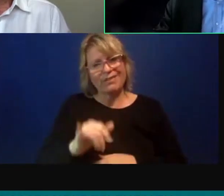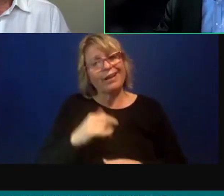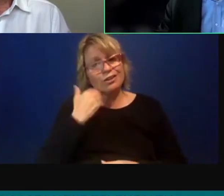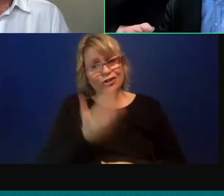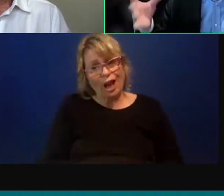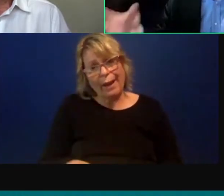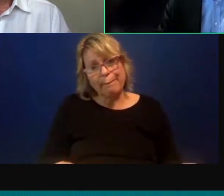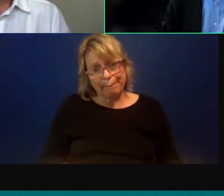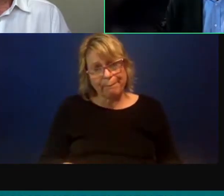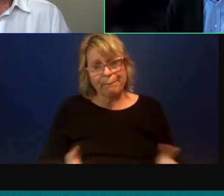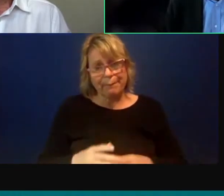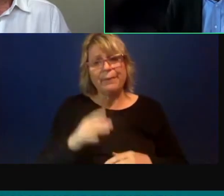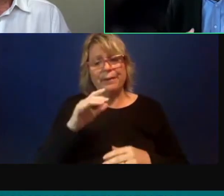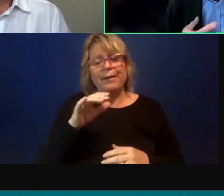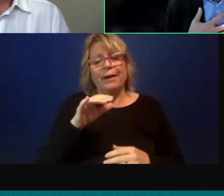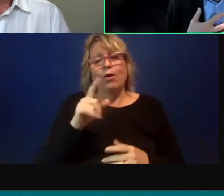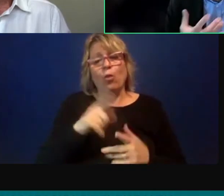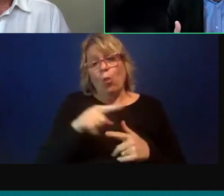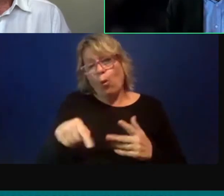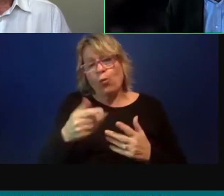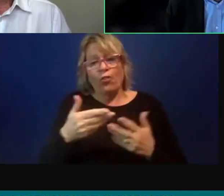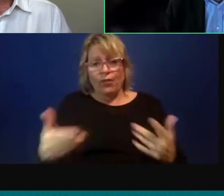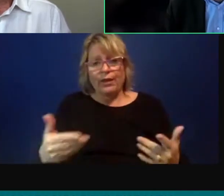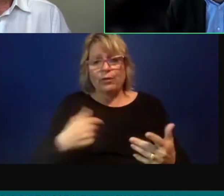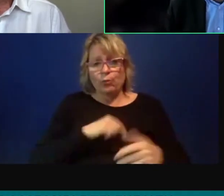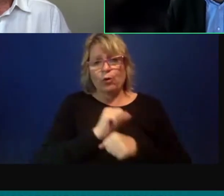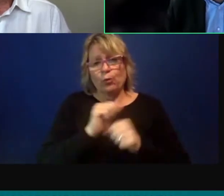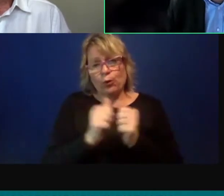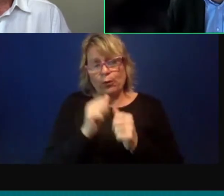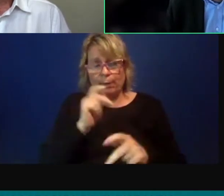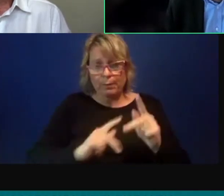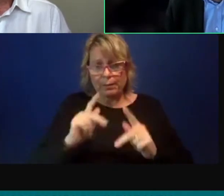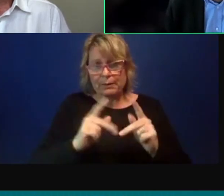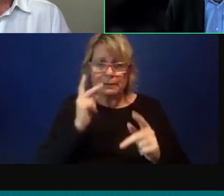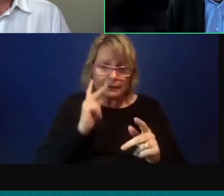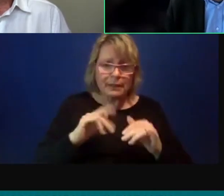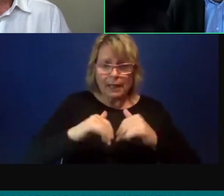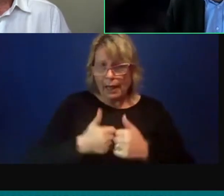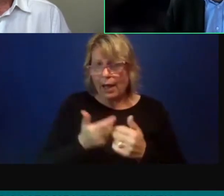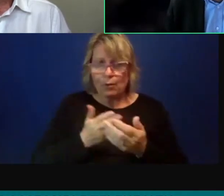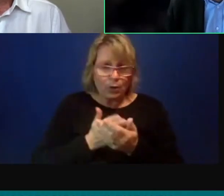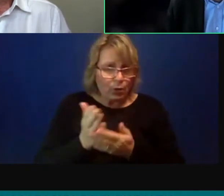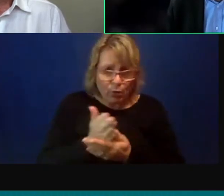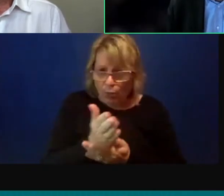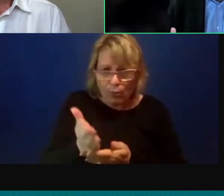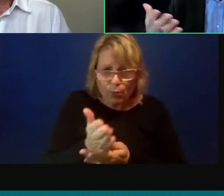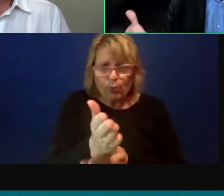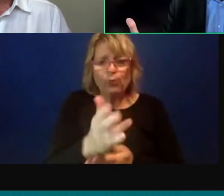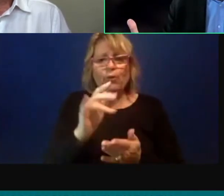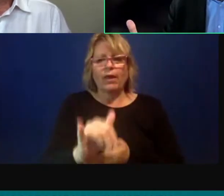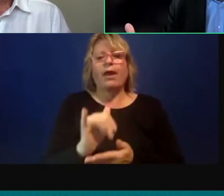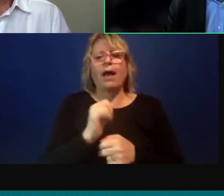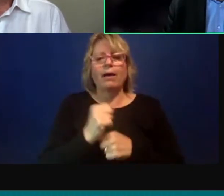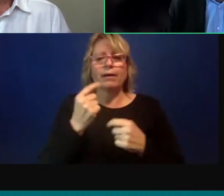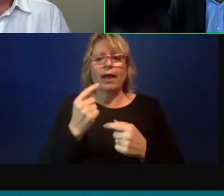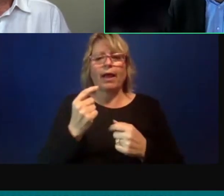And I think those are some of the things that we're working with people to see, how can we get through that? How can we make it so that people can have access to